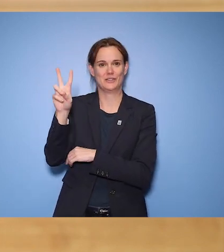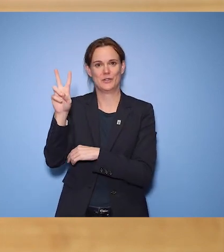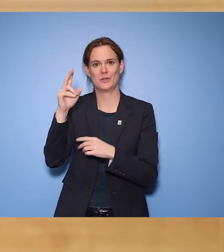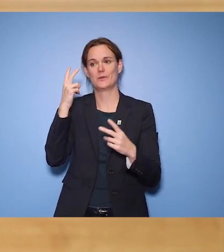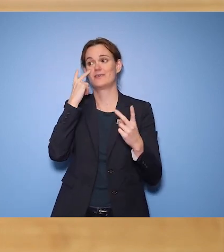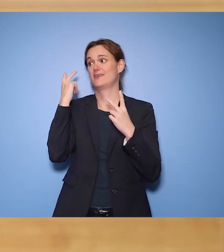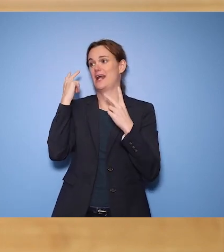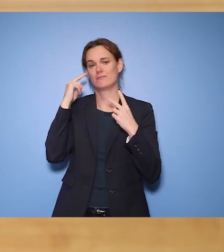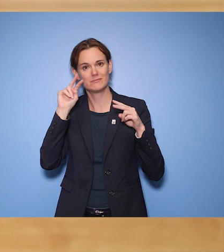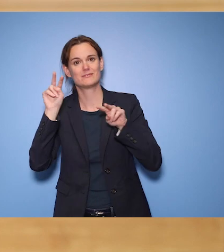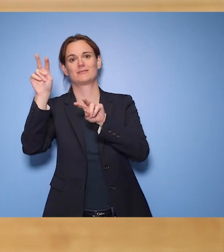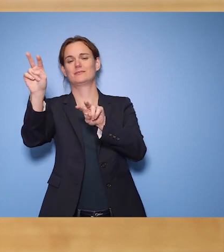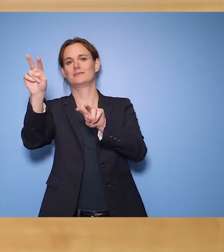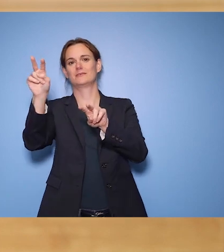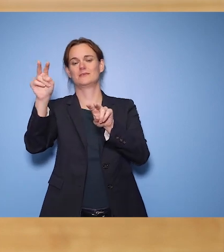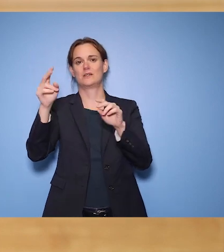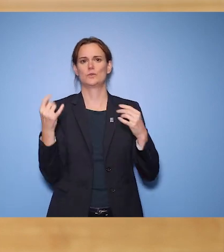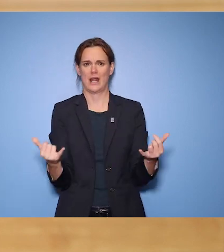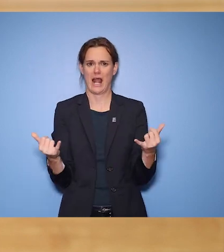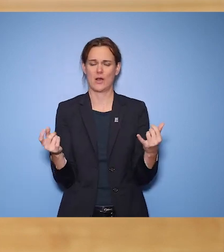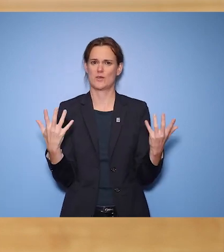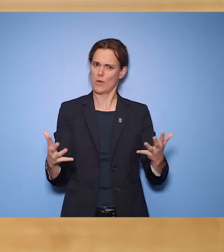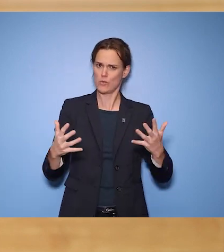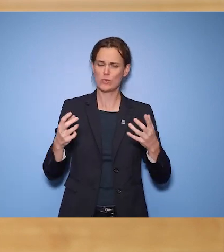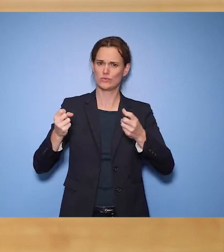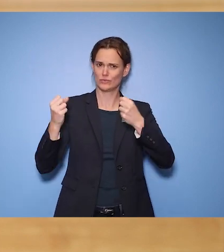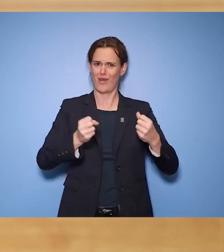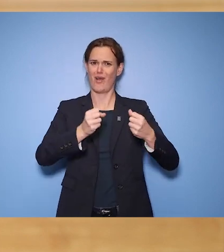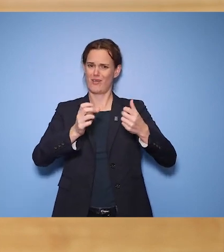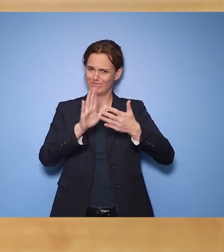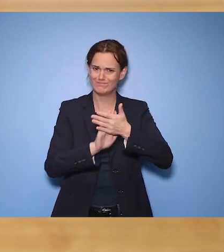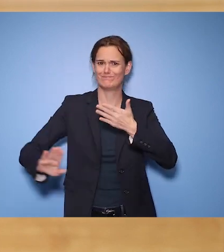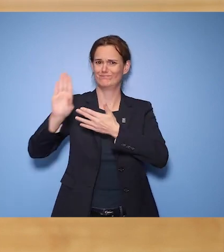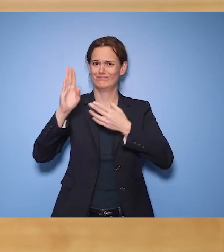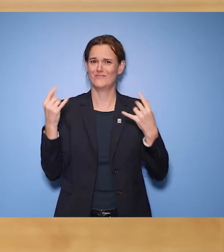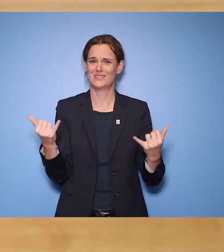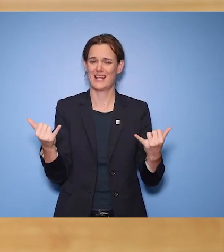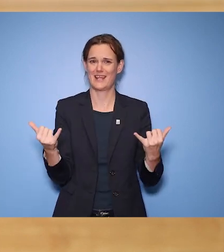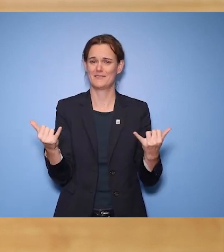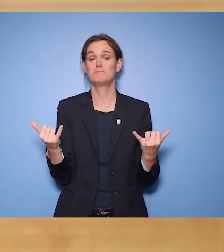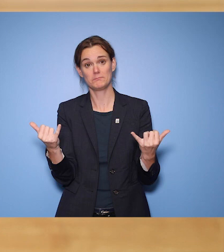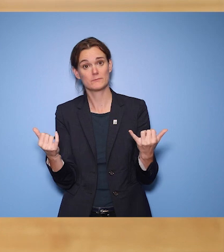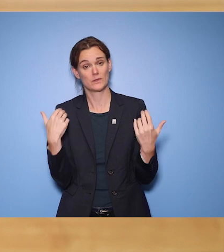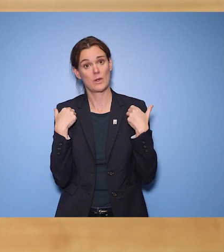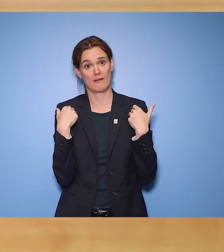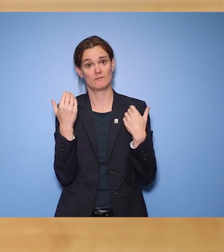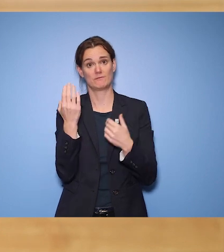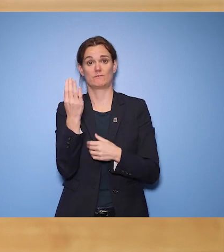how far we've come to be the robust post-secondary institution that we are today. We have 14 campuses